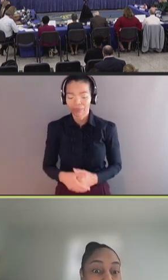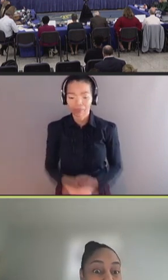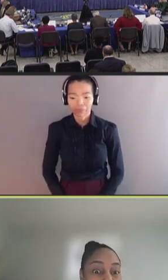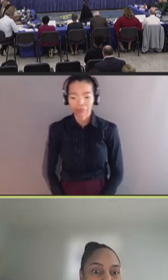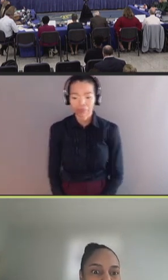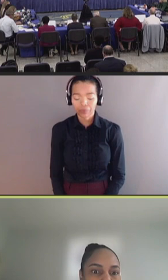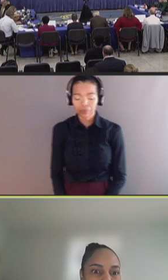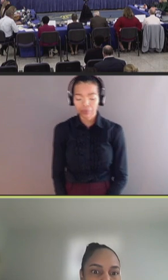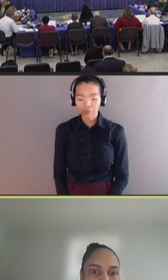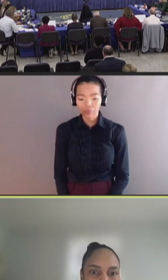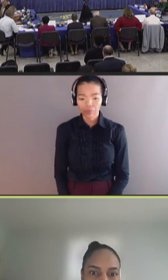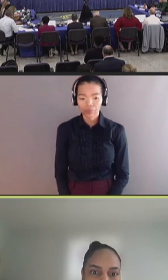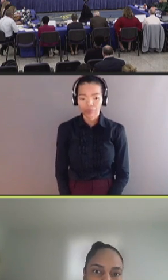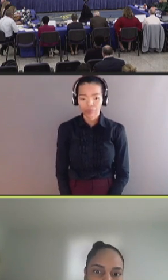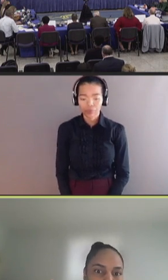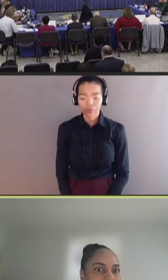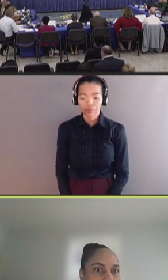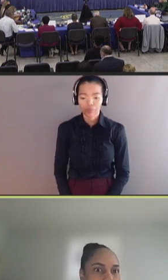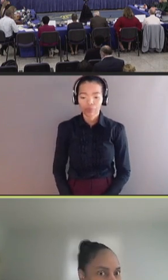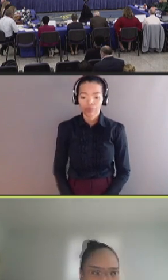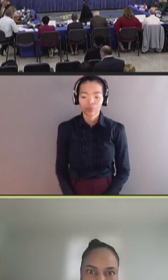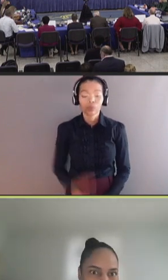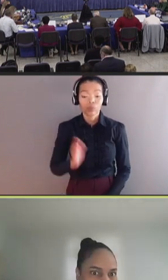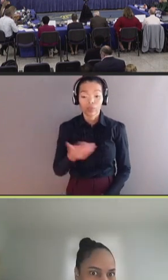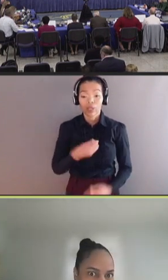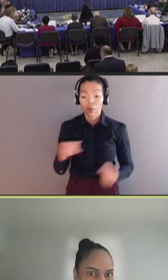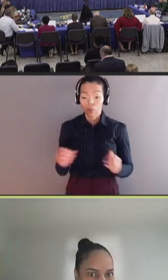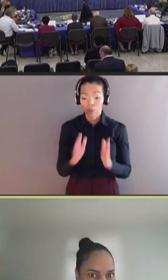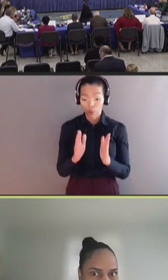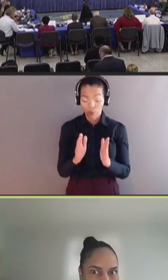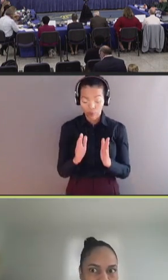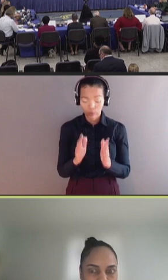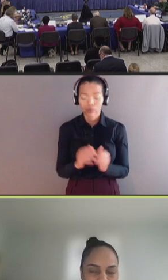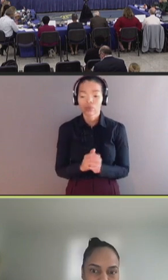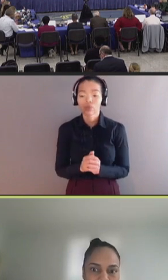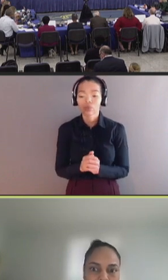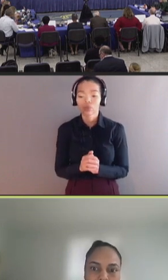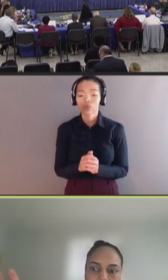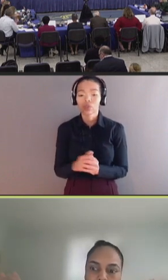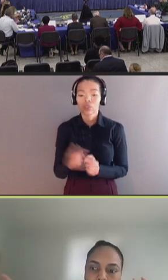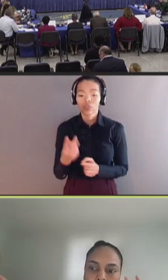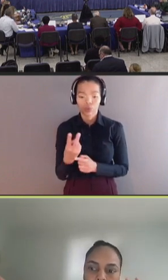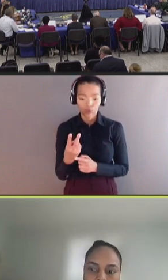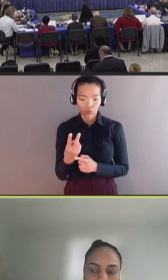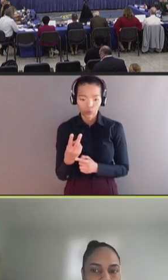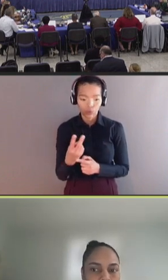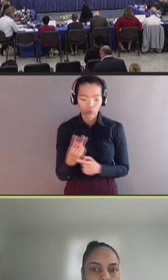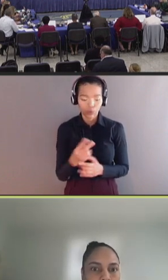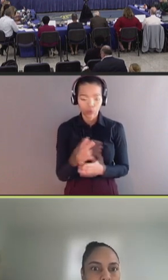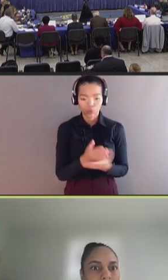So, about our approach. We are implementing the campaign into two stages. This -- we are